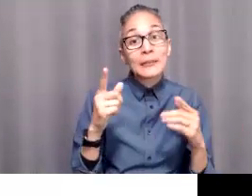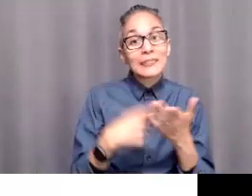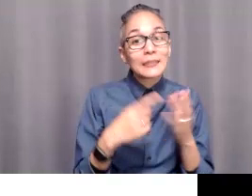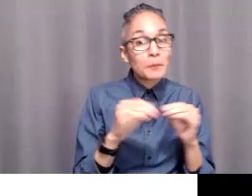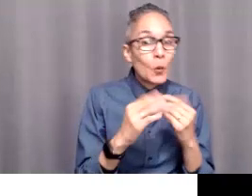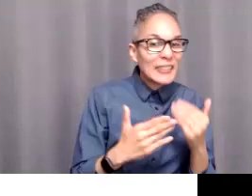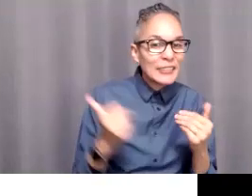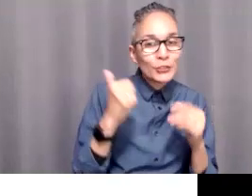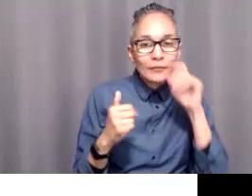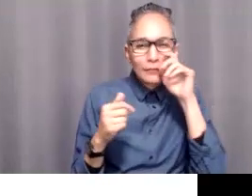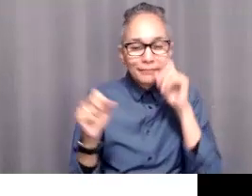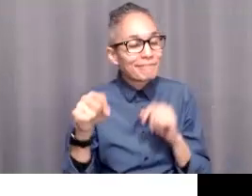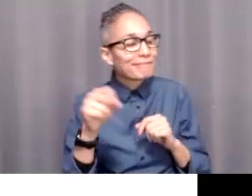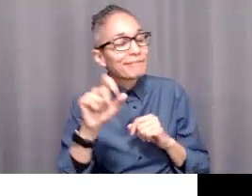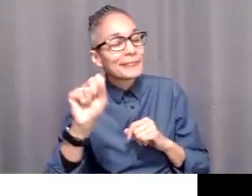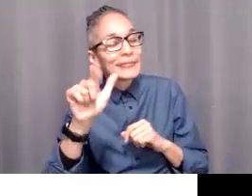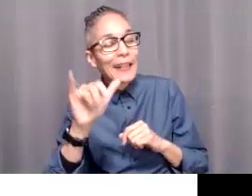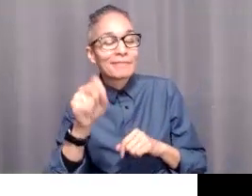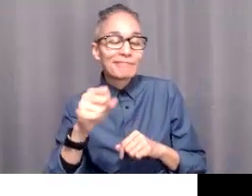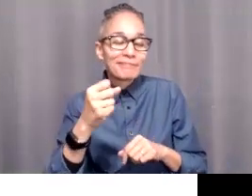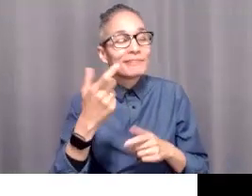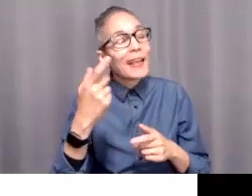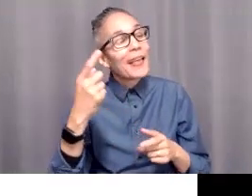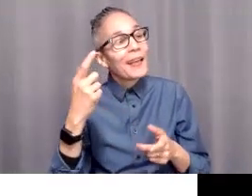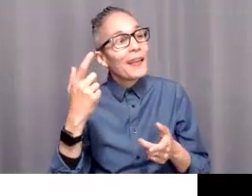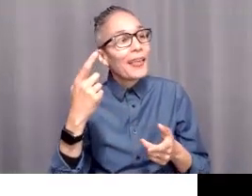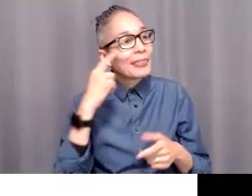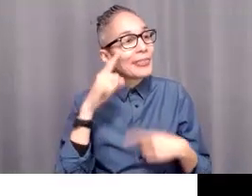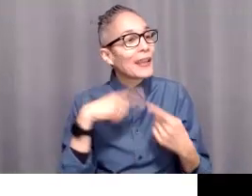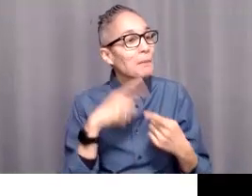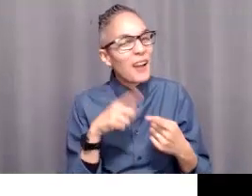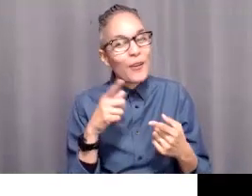So, you know, think about, you know, all the times if you've ever,